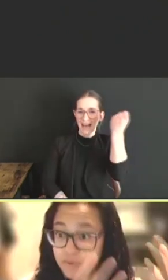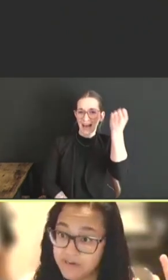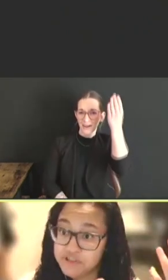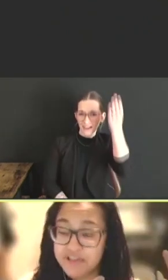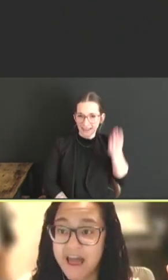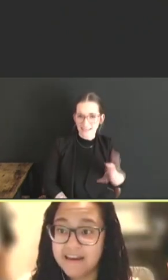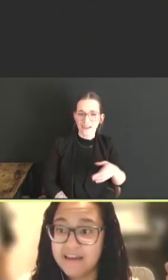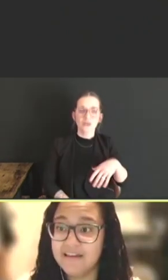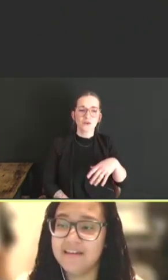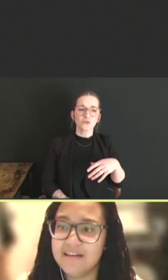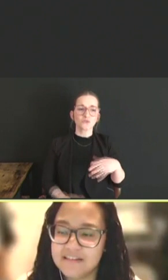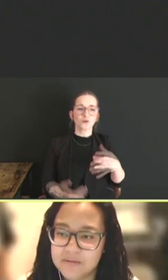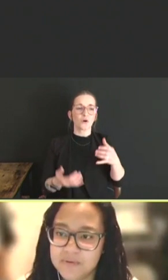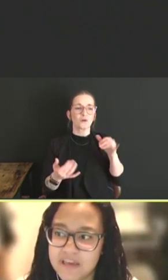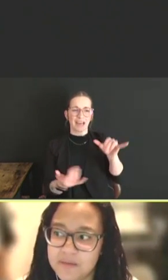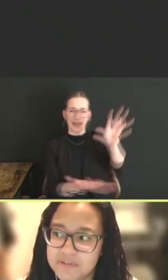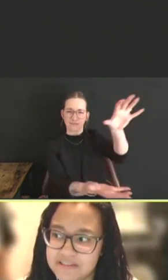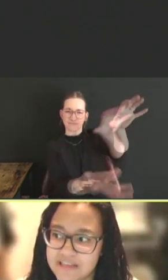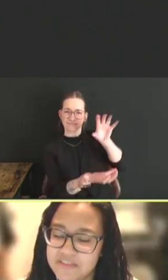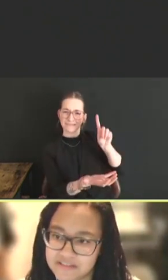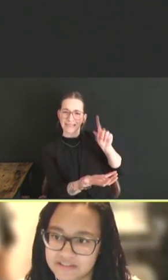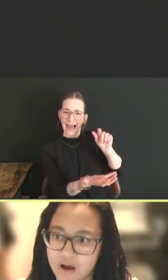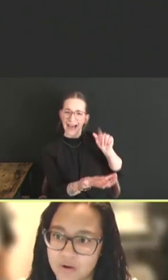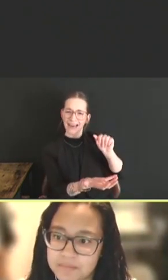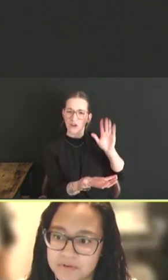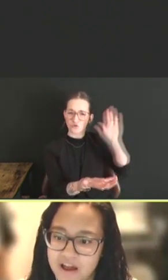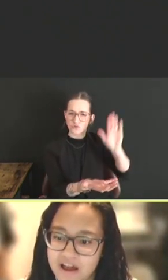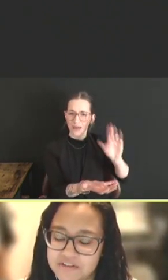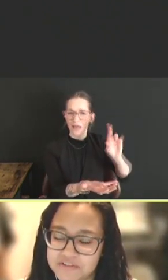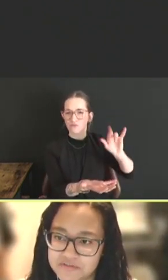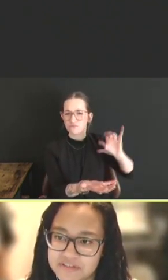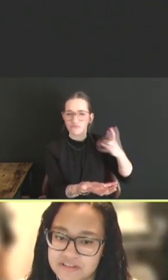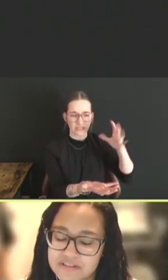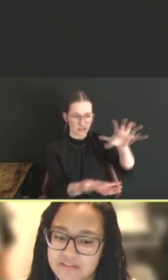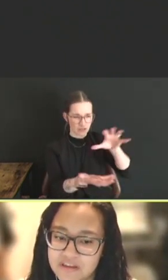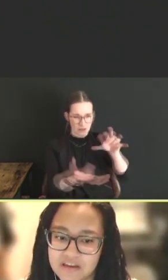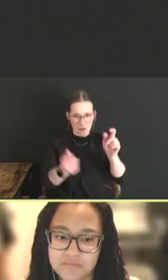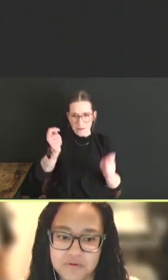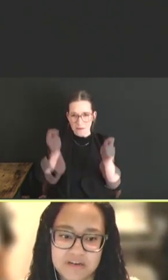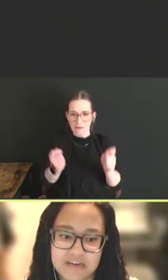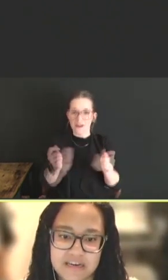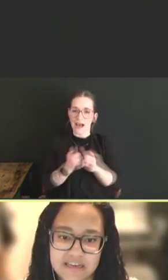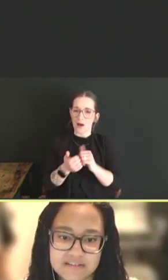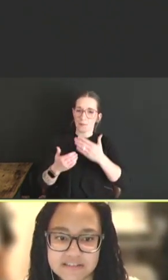rich data to being able to say this is how I provide services that a community needs?